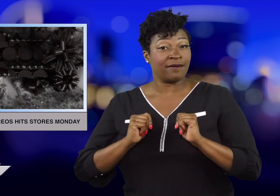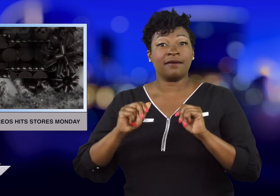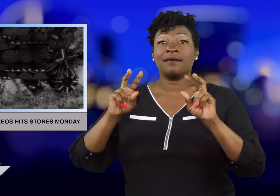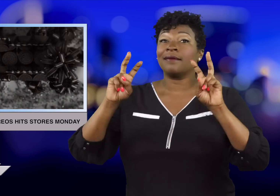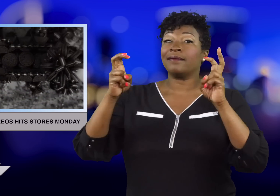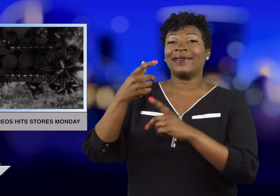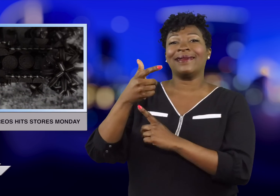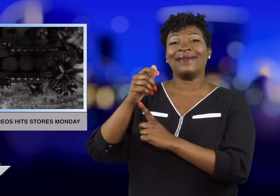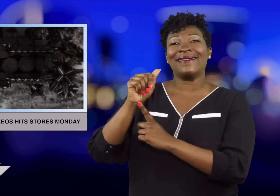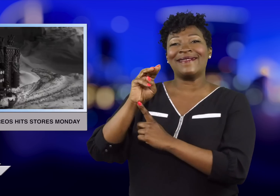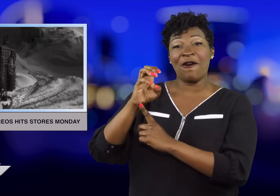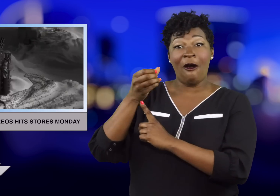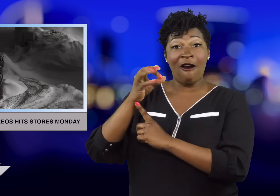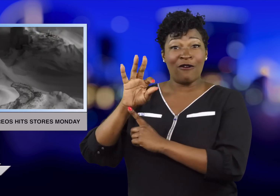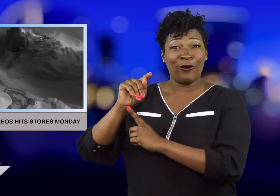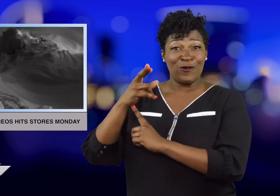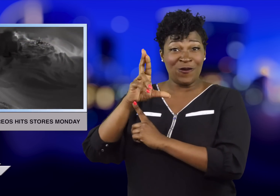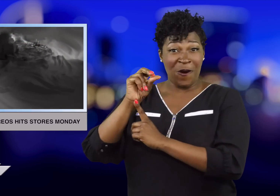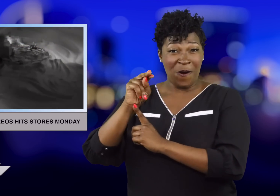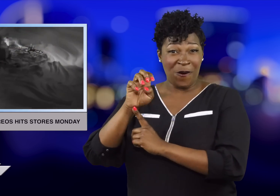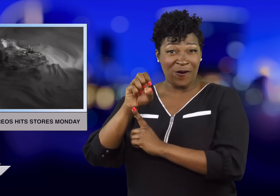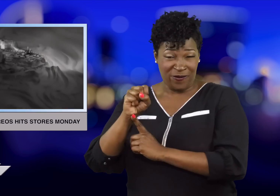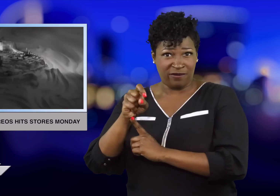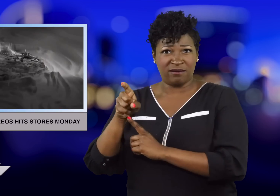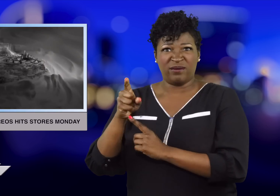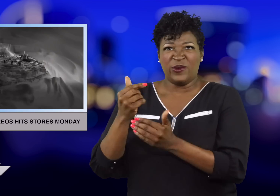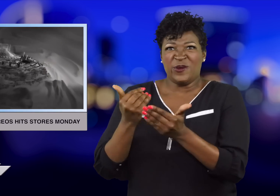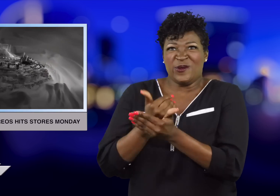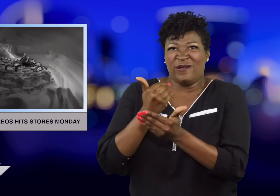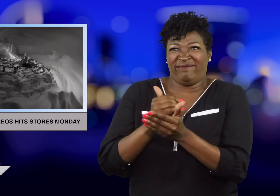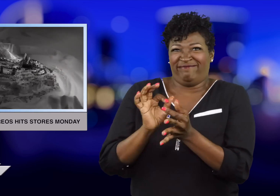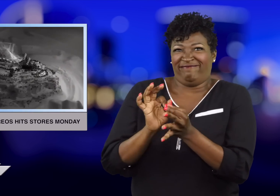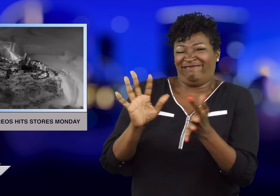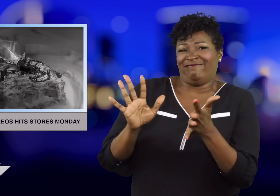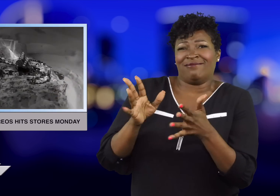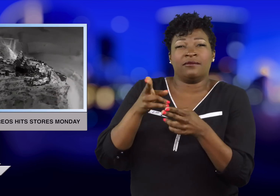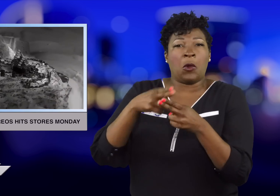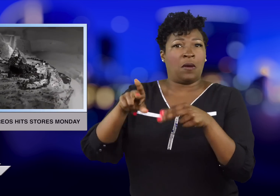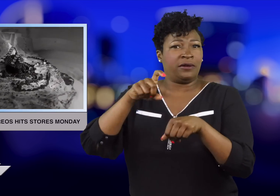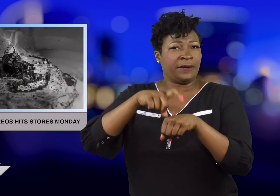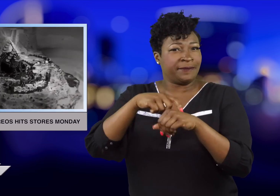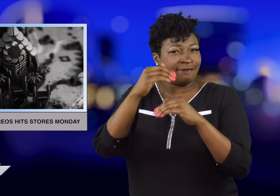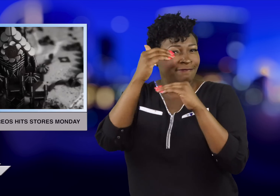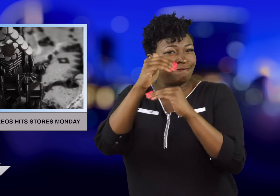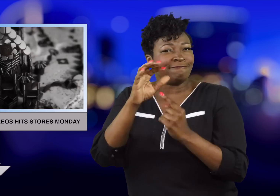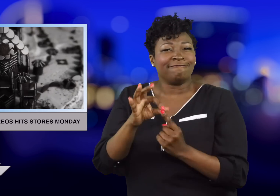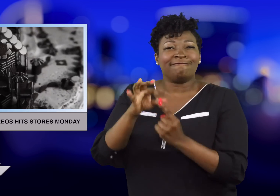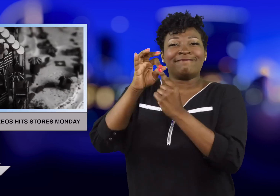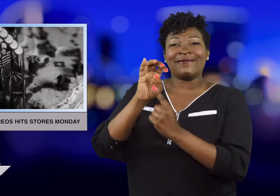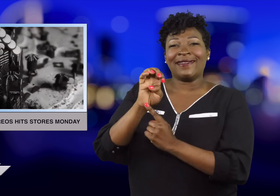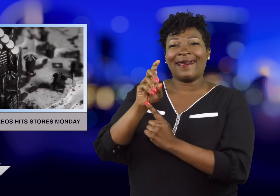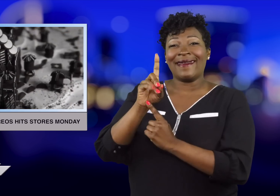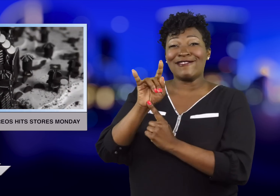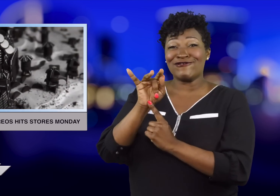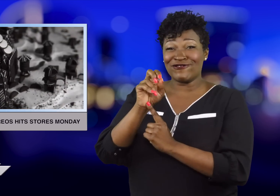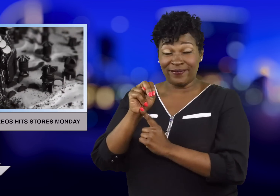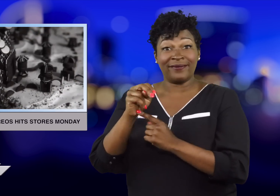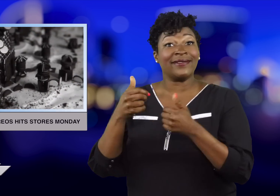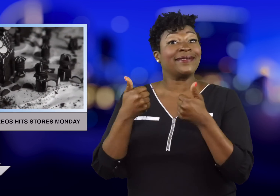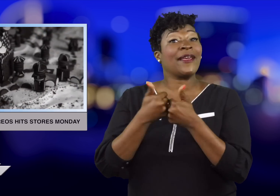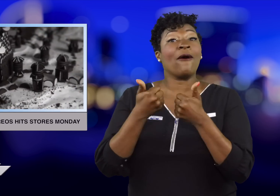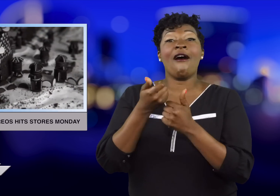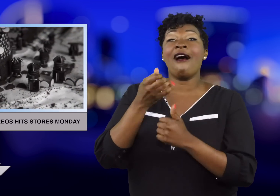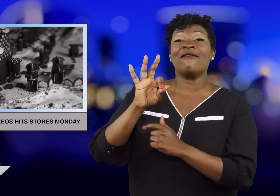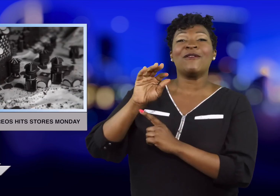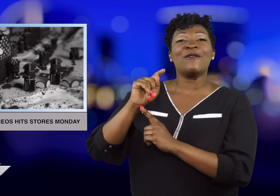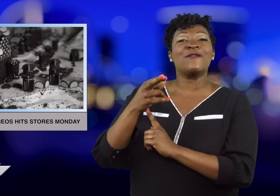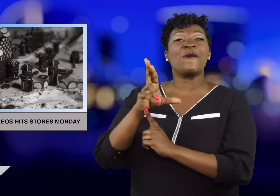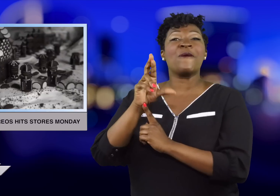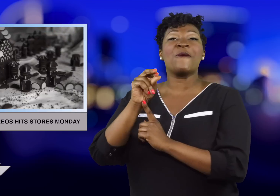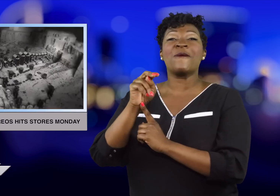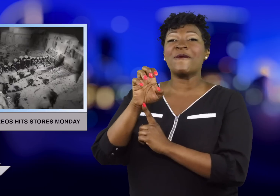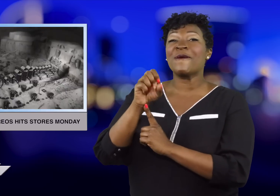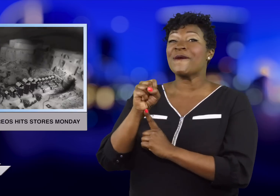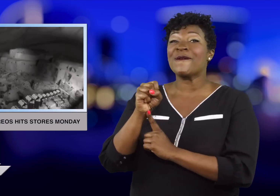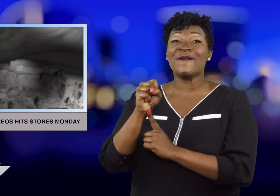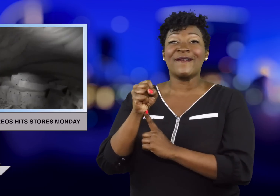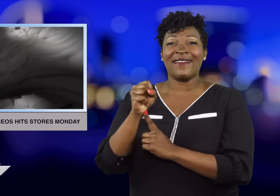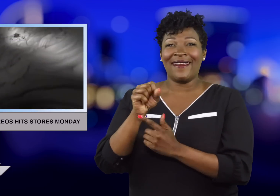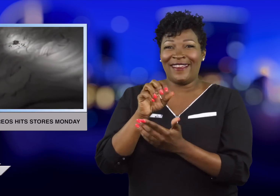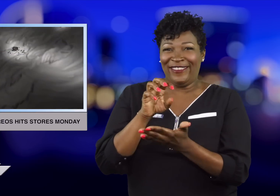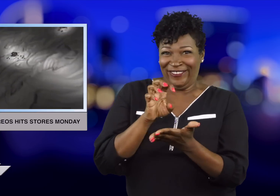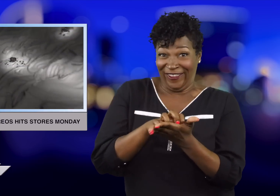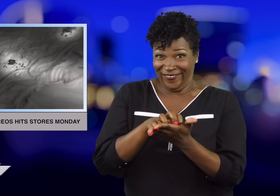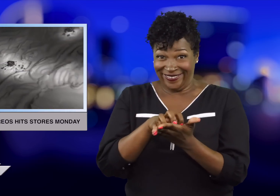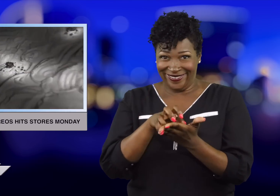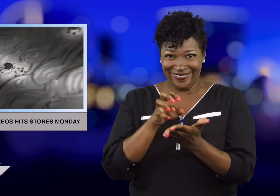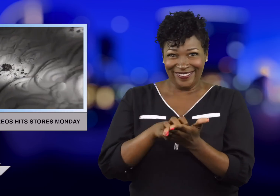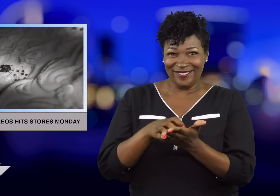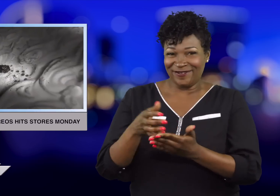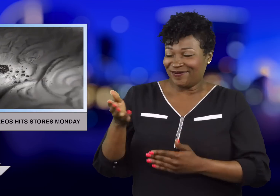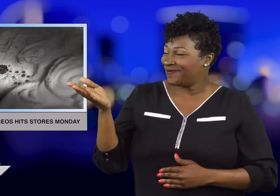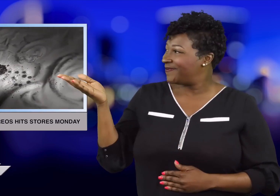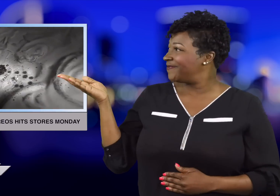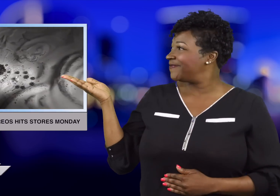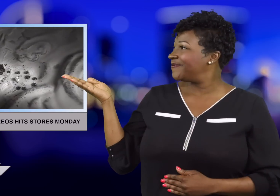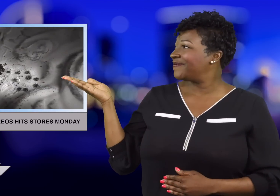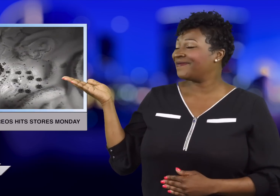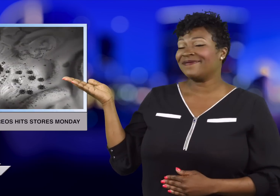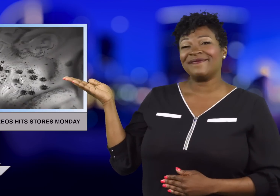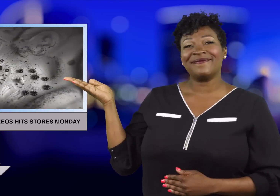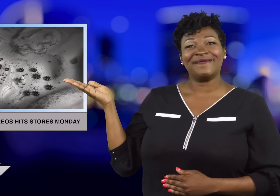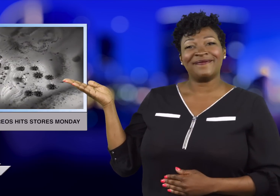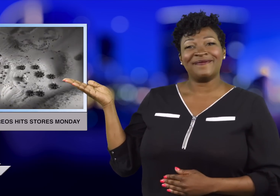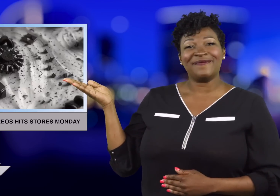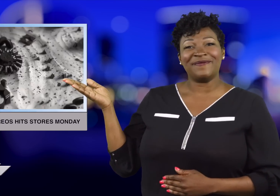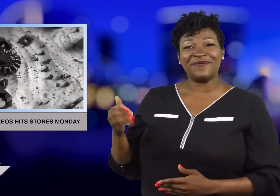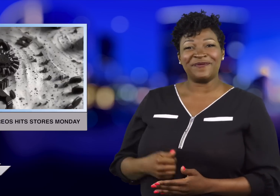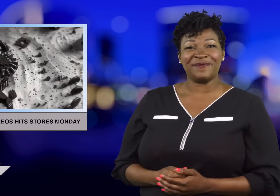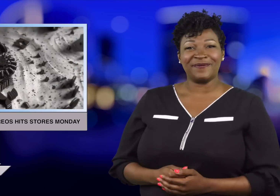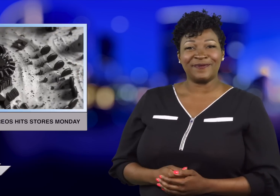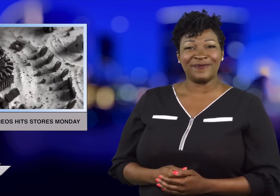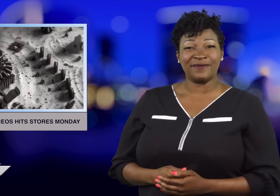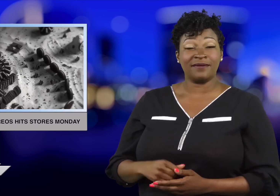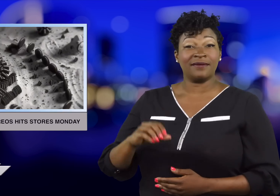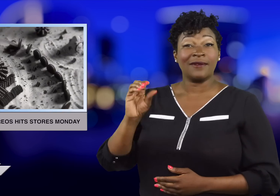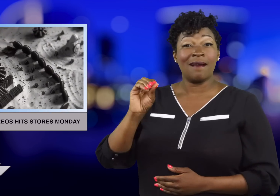of "Game Of Thrones" by releasing a limited edition of Game Of Thrones-themed cookies.